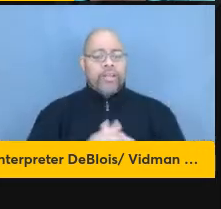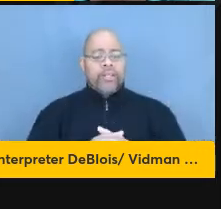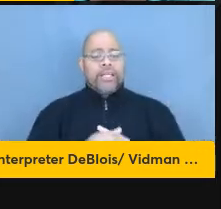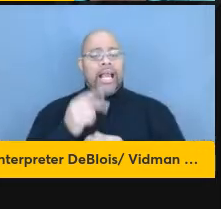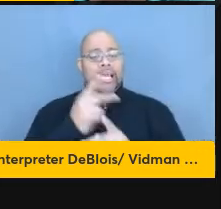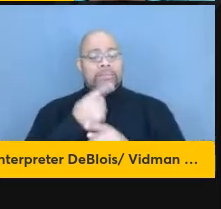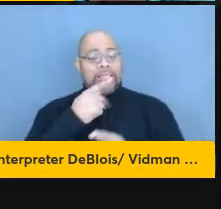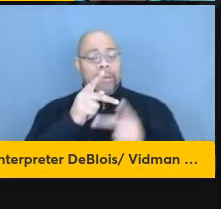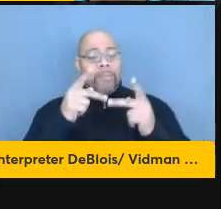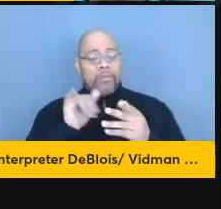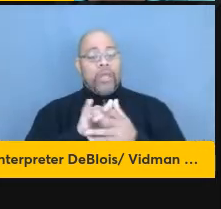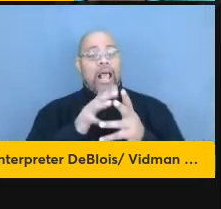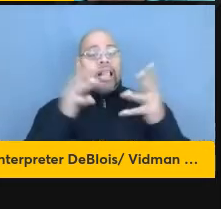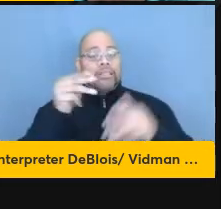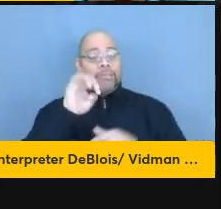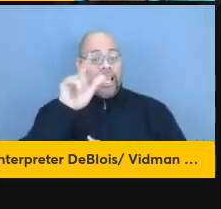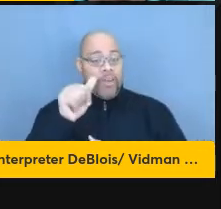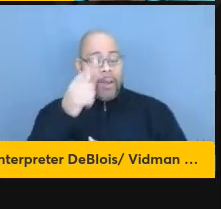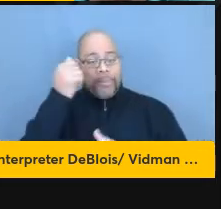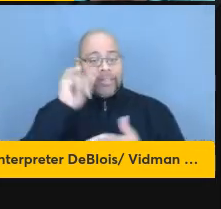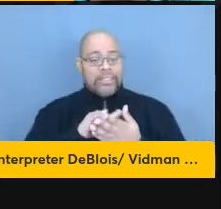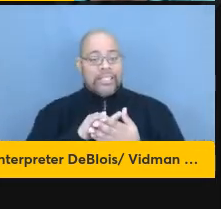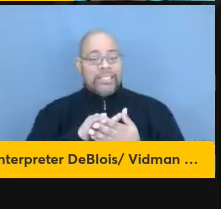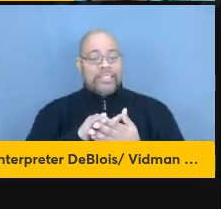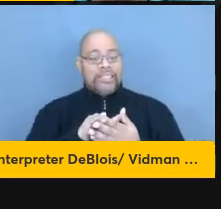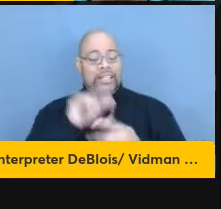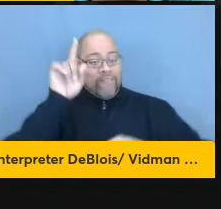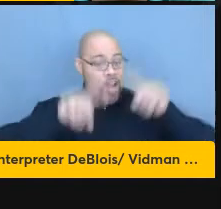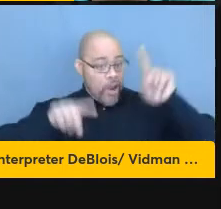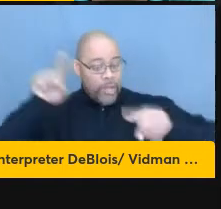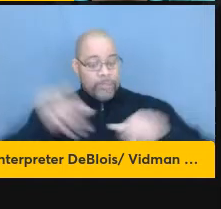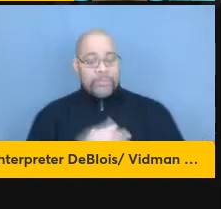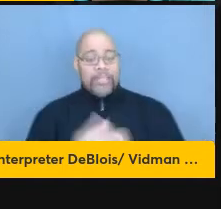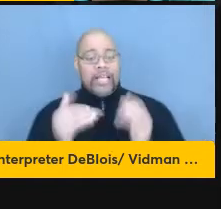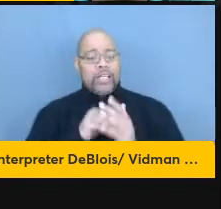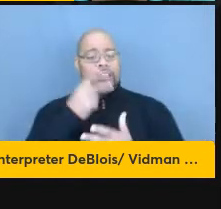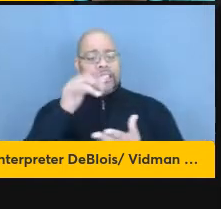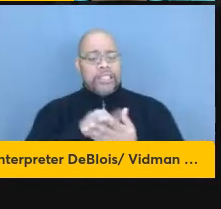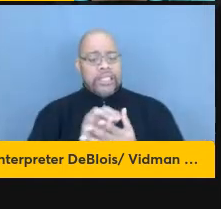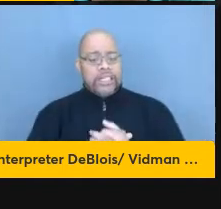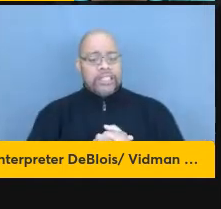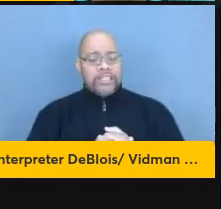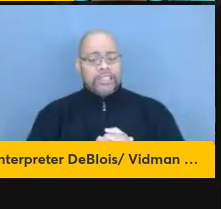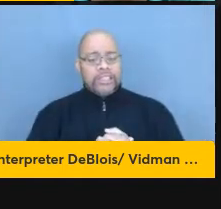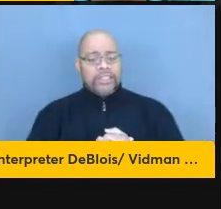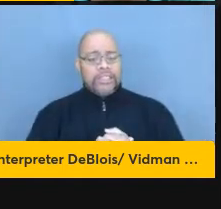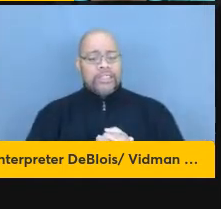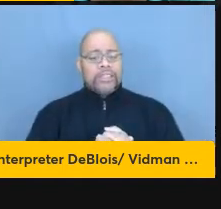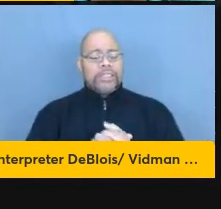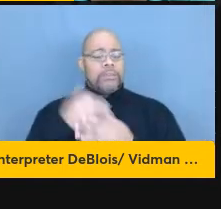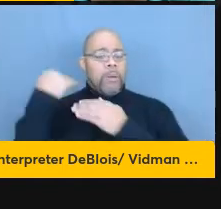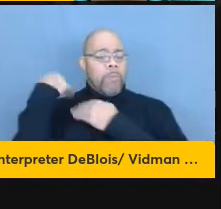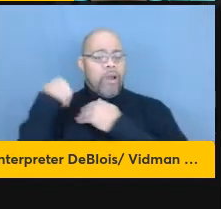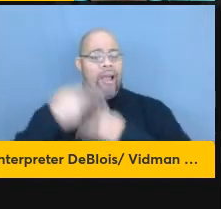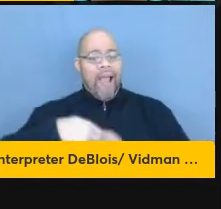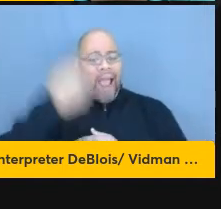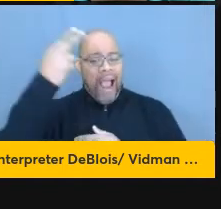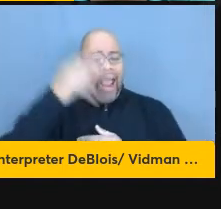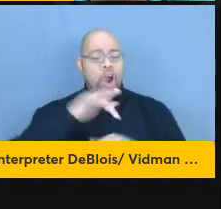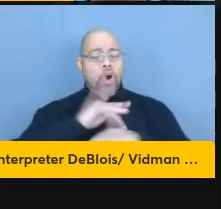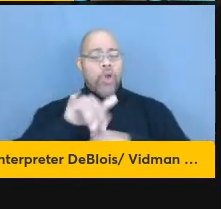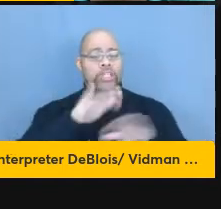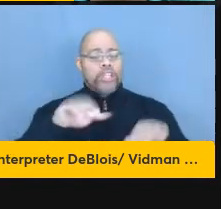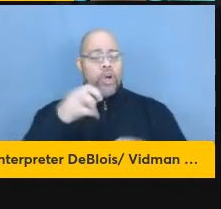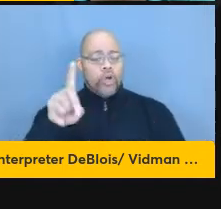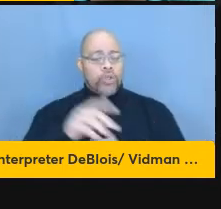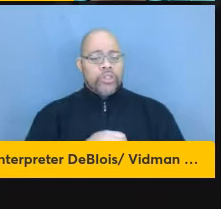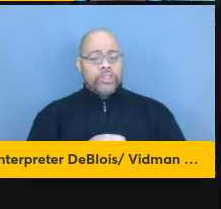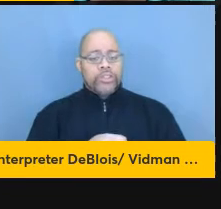place with lots of malaria, because it's variable. Again, you find that it's the burdens high in early childhood, and it goes